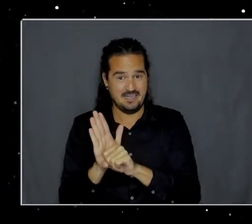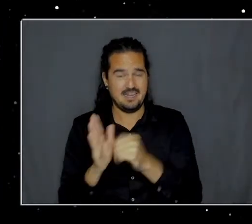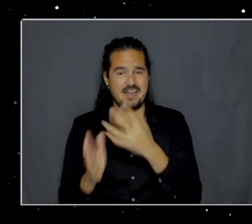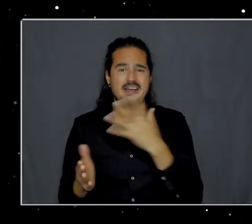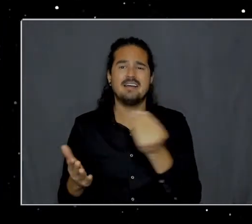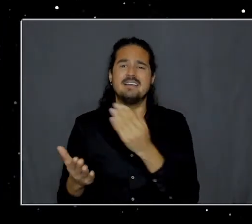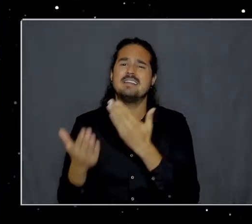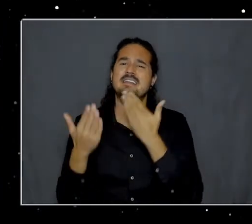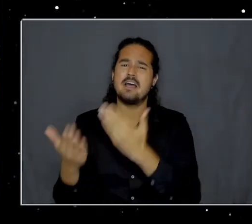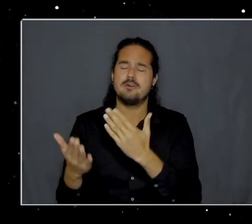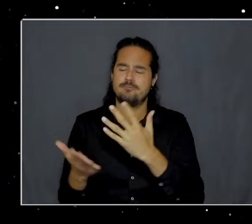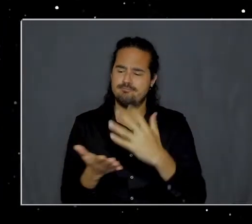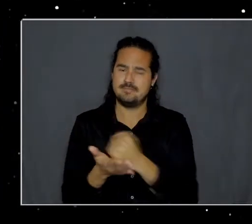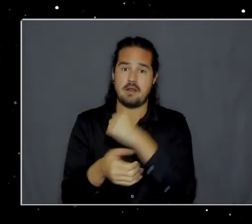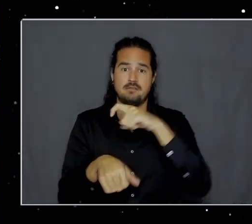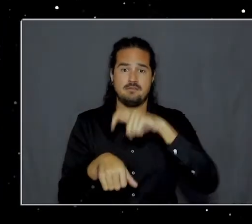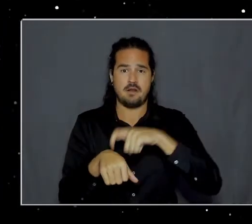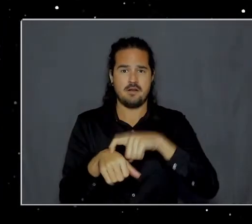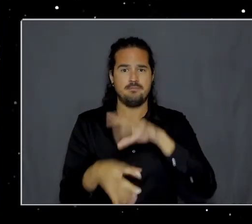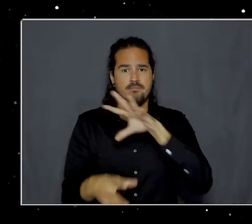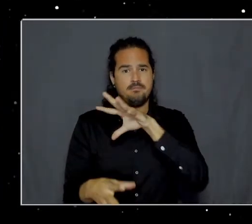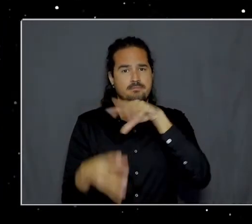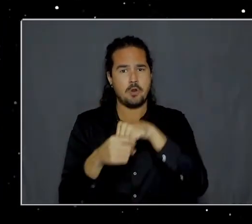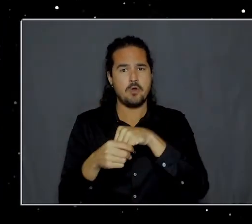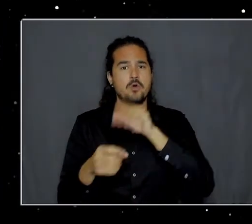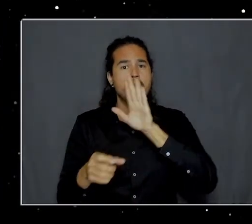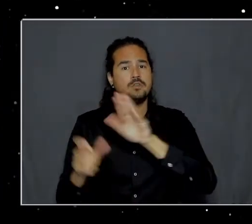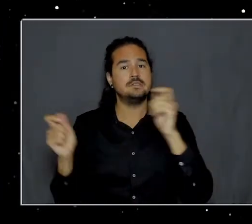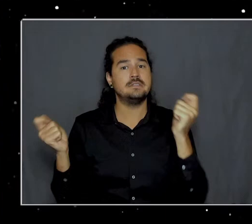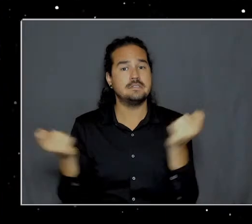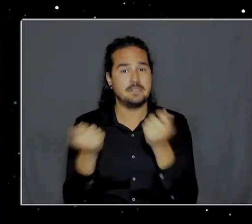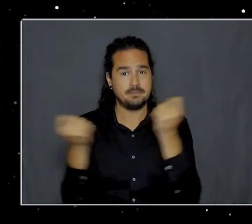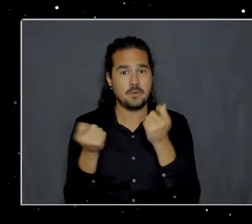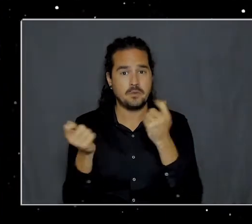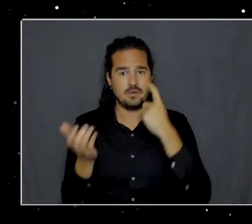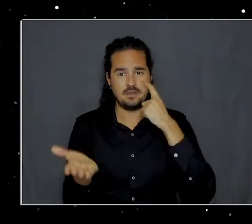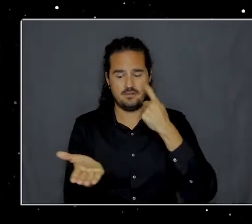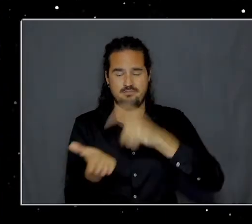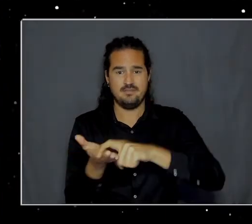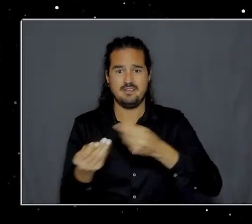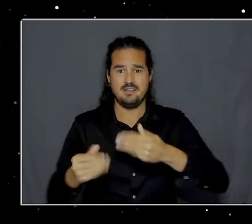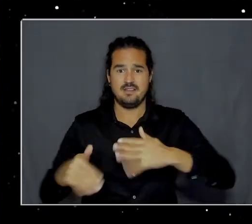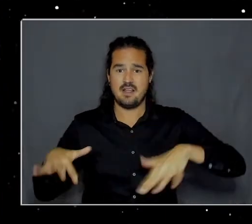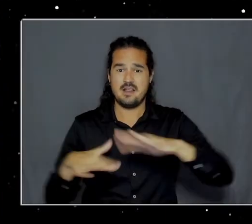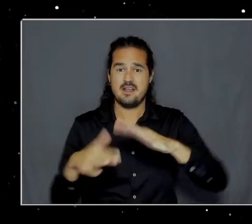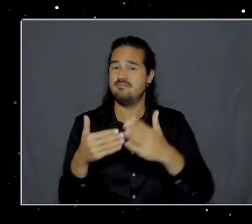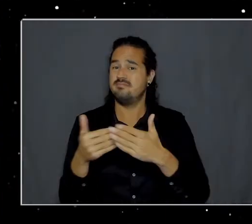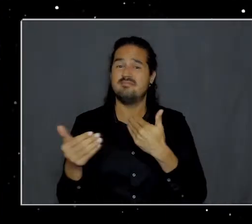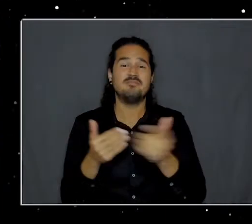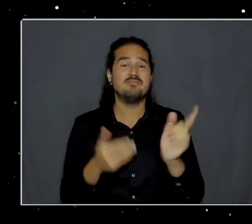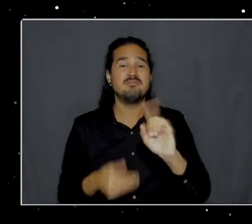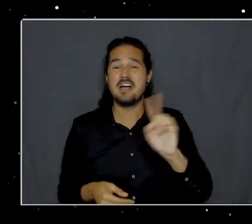TAKING THE TIME AS PART OF ITS ANNUAL CELEBRATION TO ACKNOWLEDGE THAT, NO MATTER